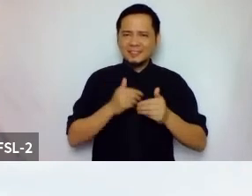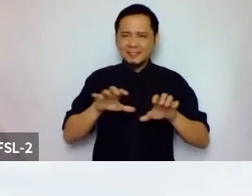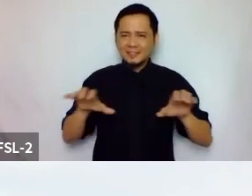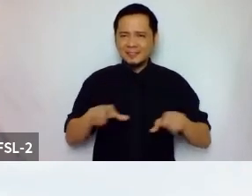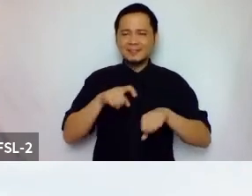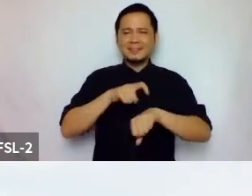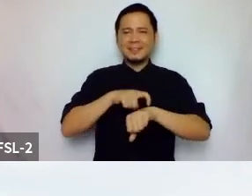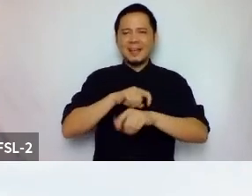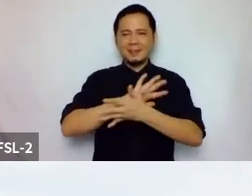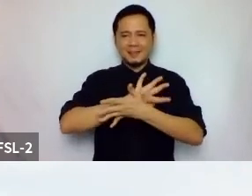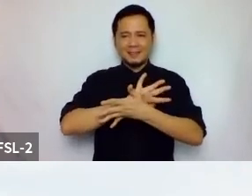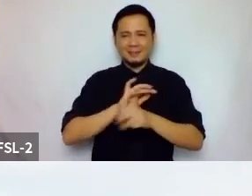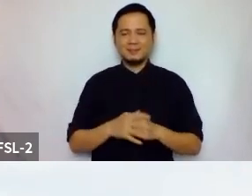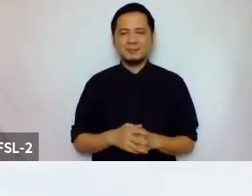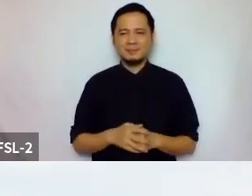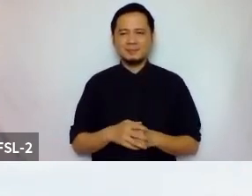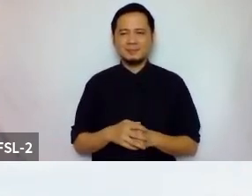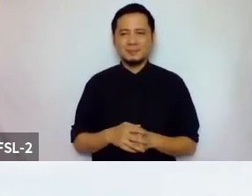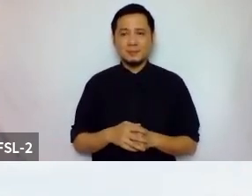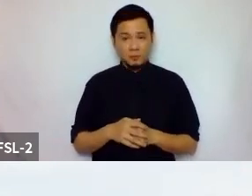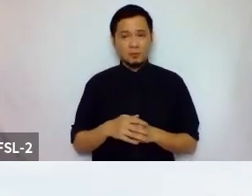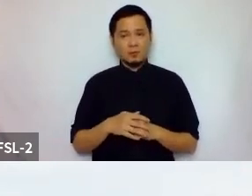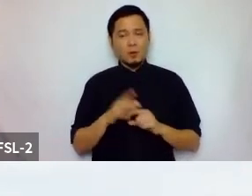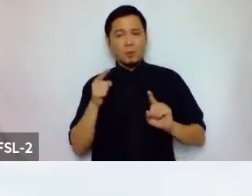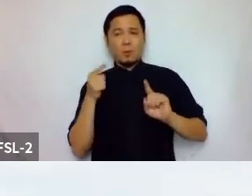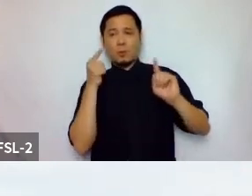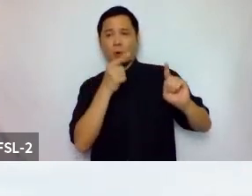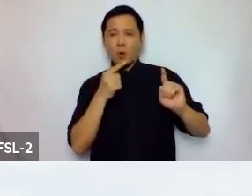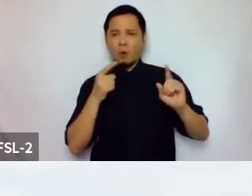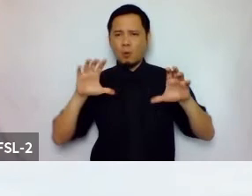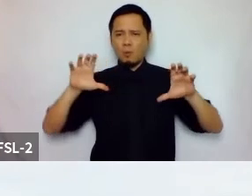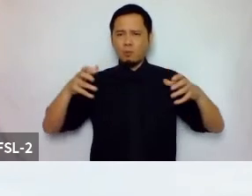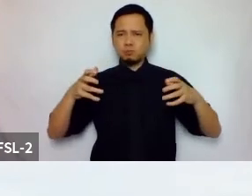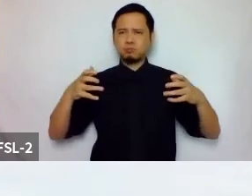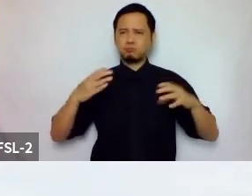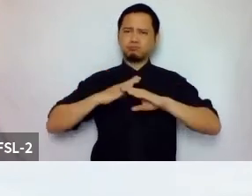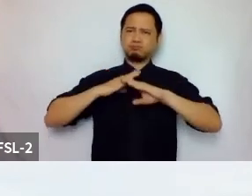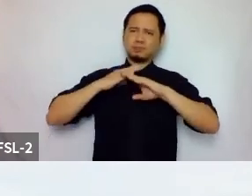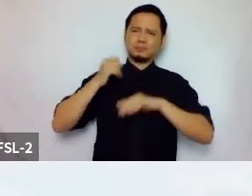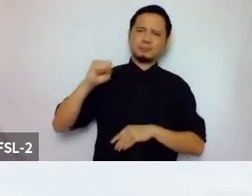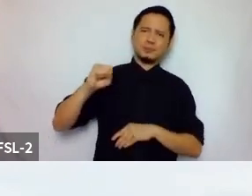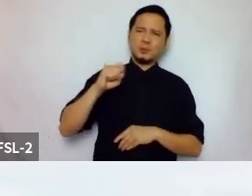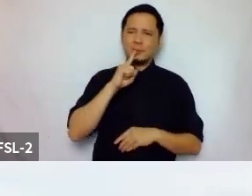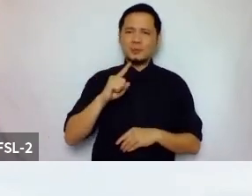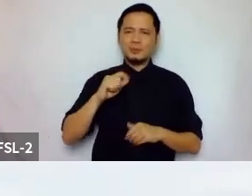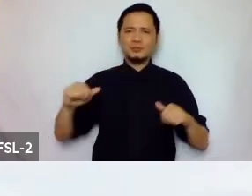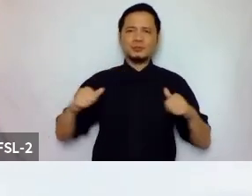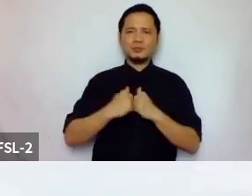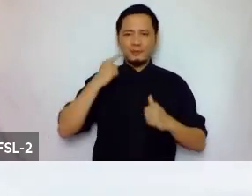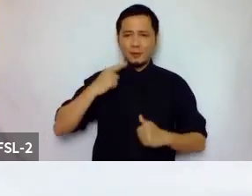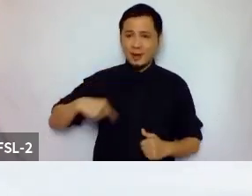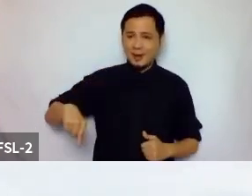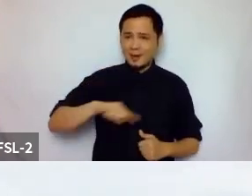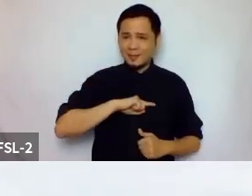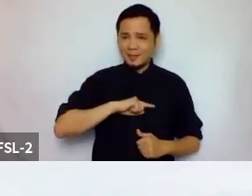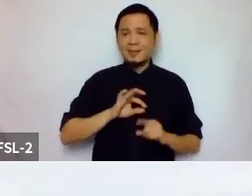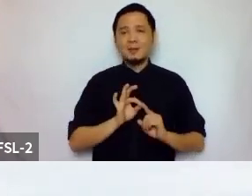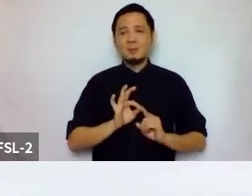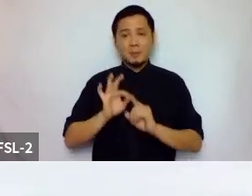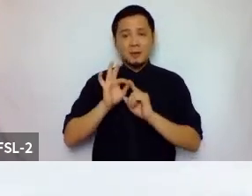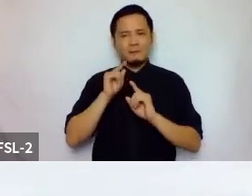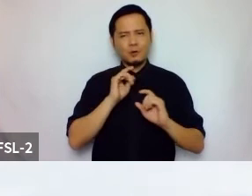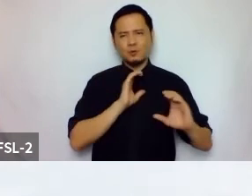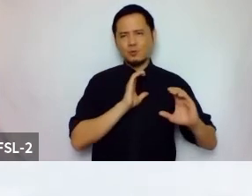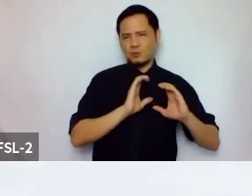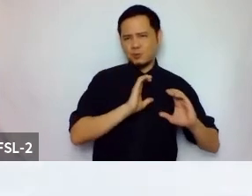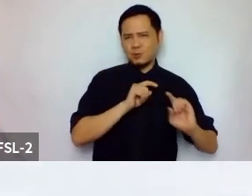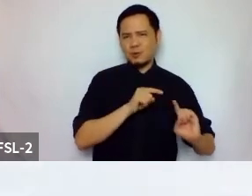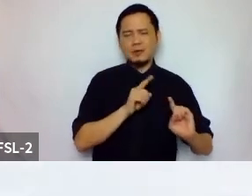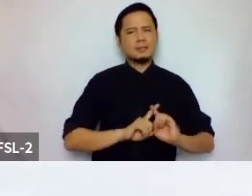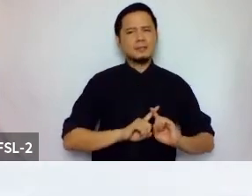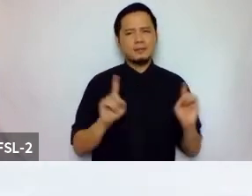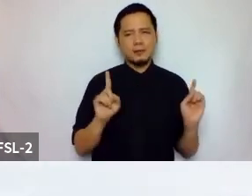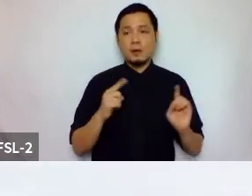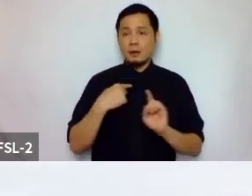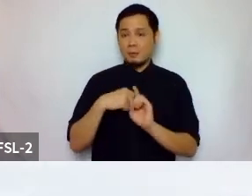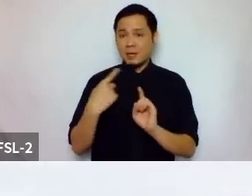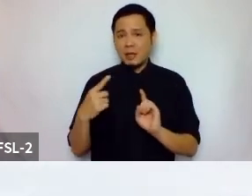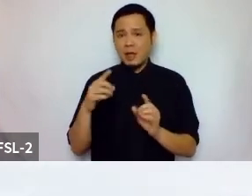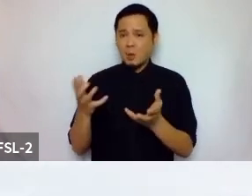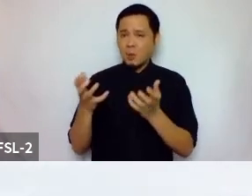You know the road to herd immunity has been very challenging for all of us especially in the area of communications in demand generation and public uptake.